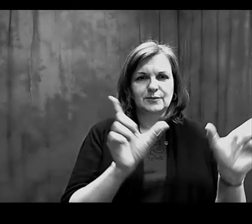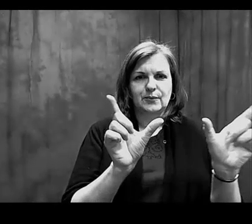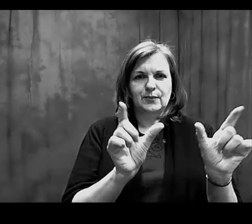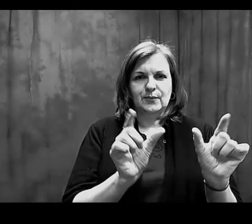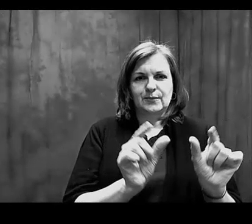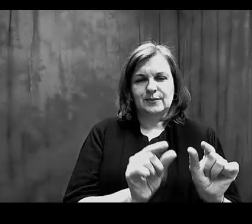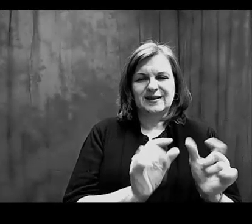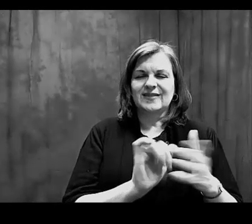and smaller